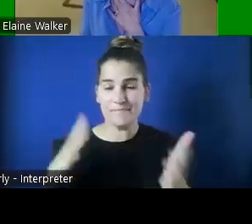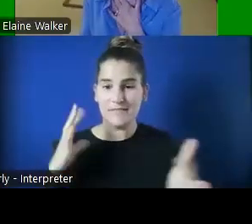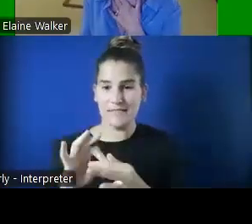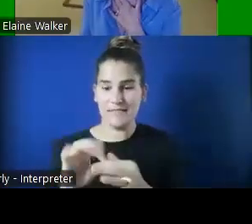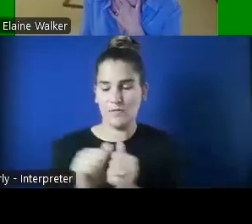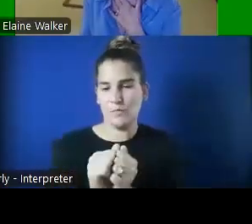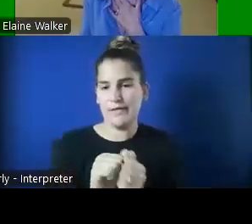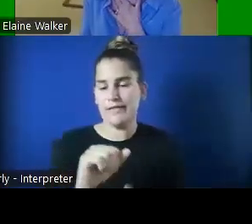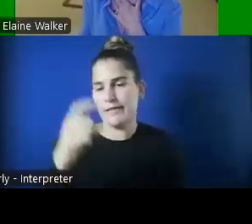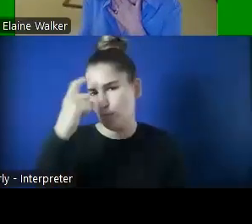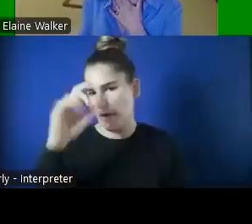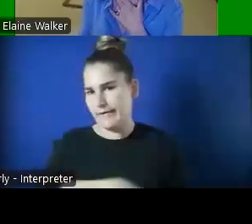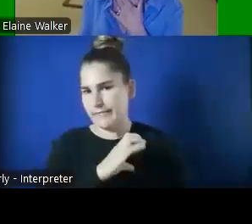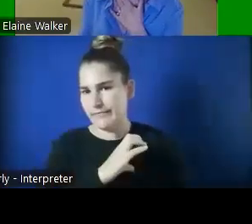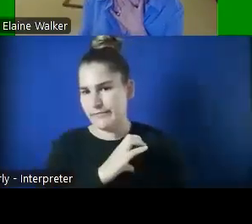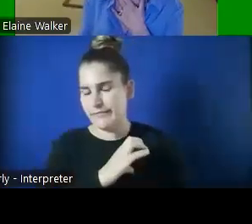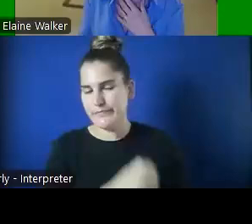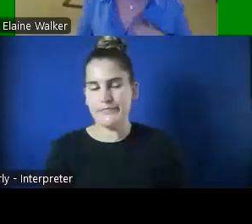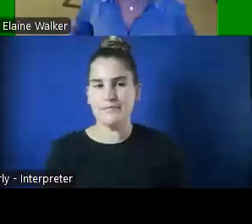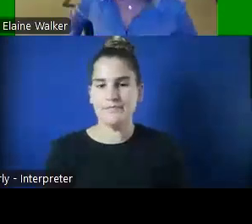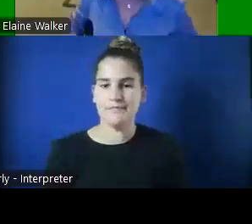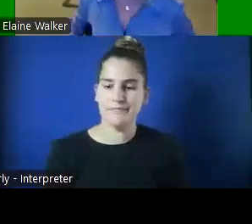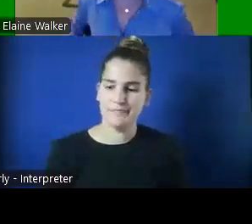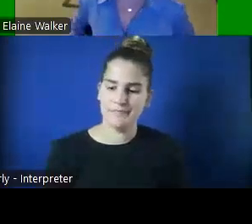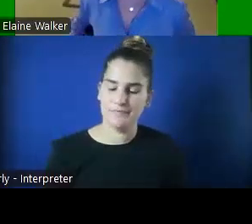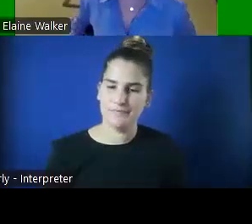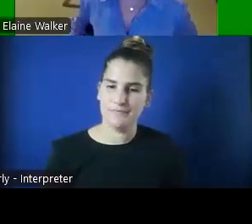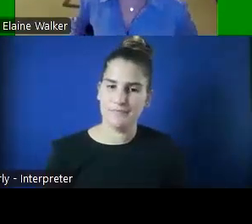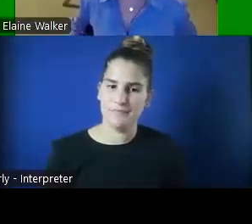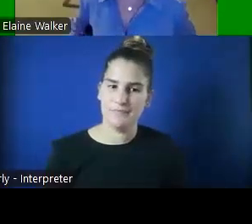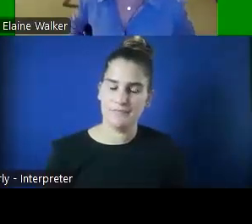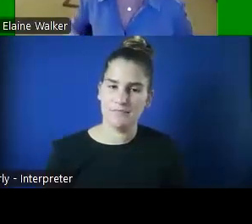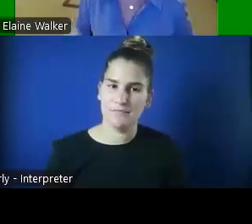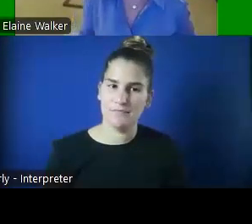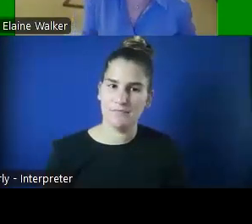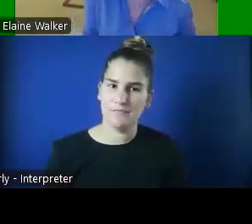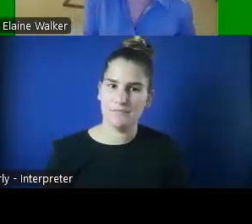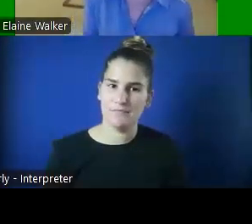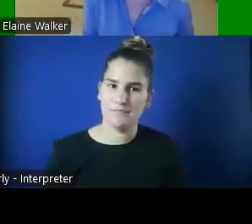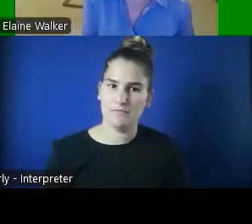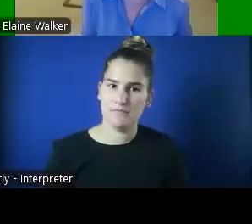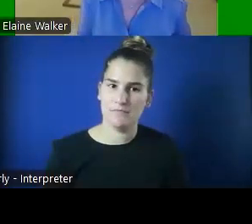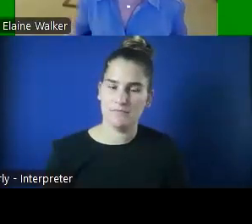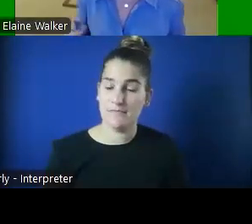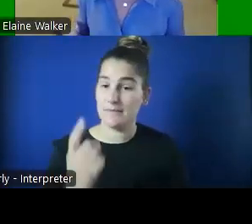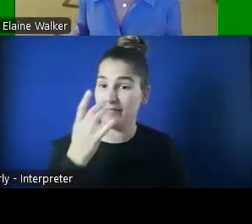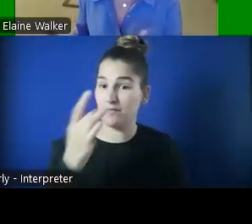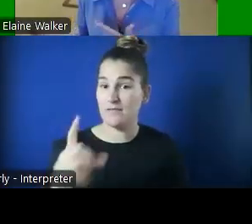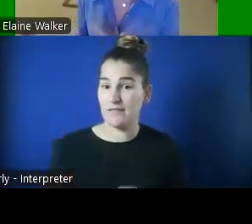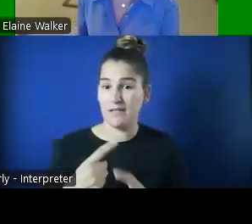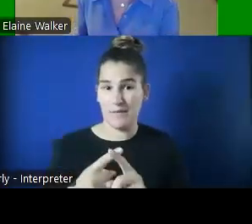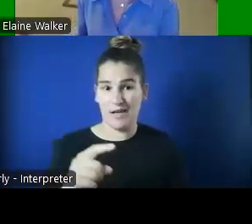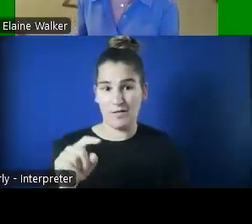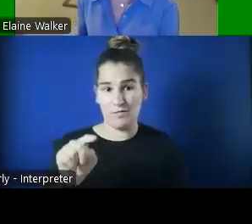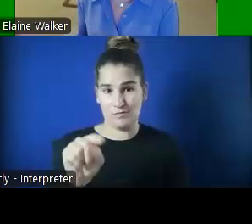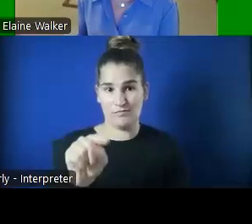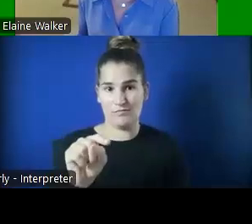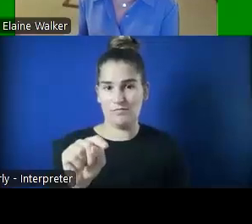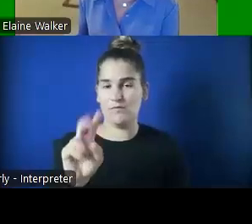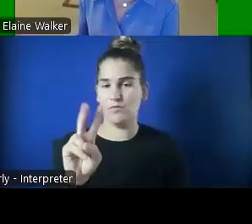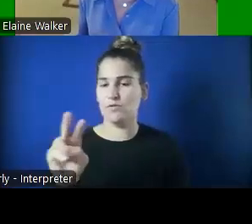characteristics now one of the things that is most interesting a 22q deletion syndrome